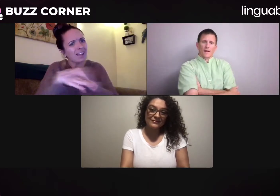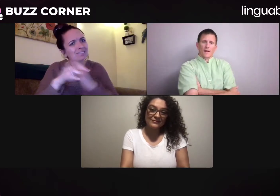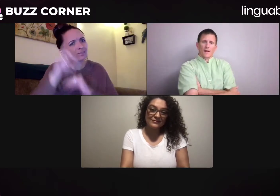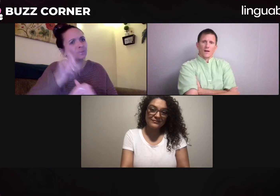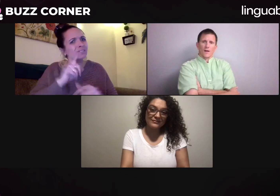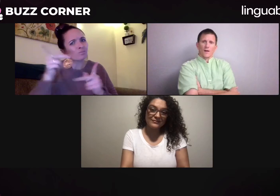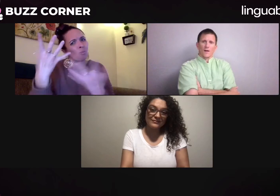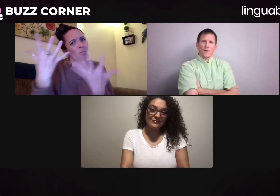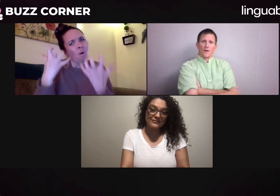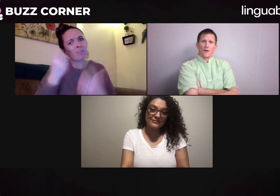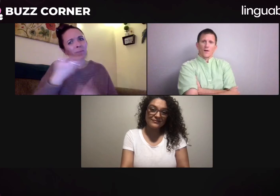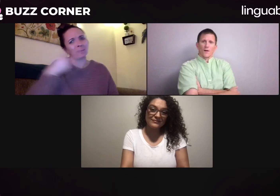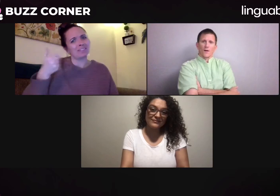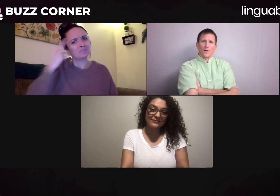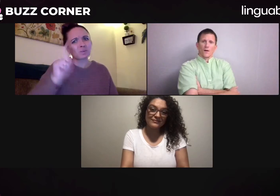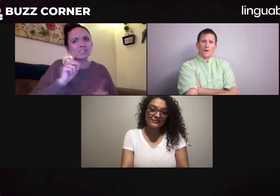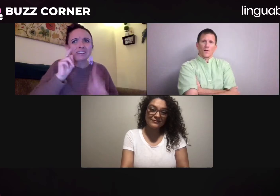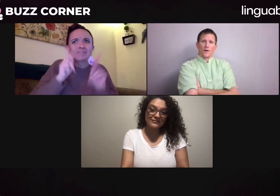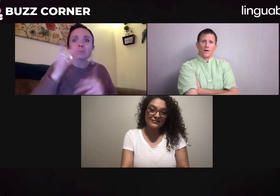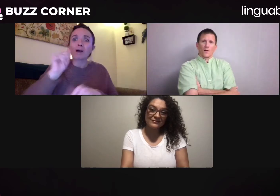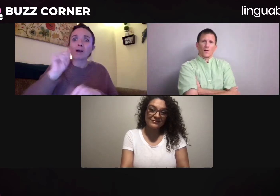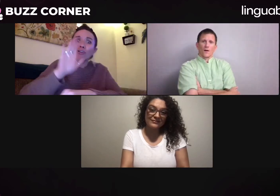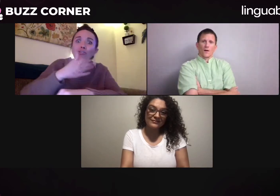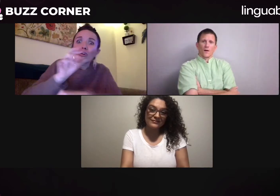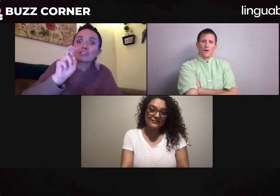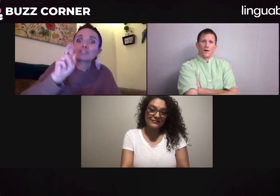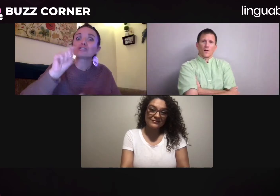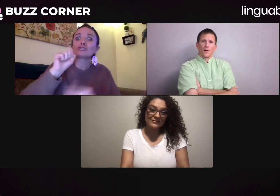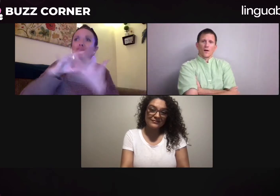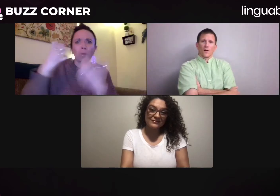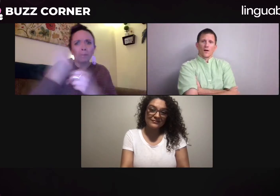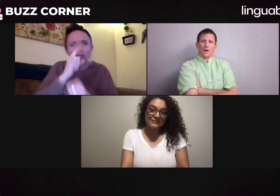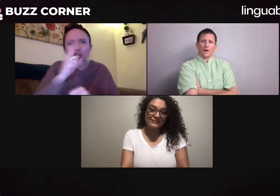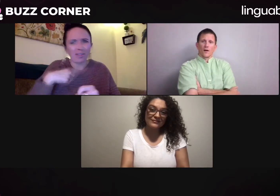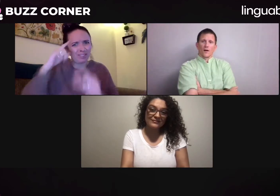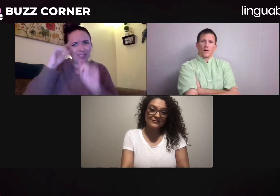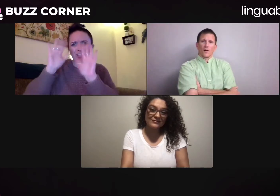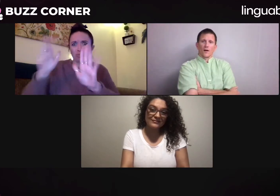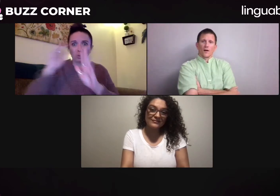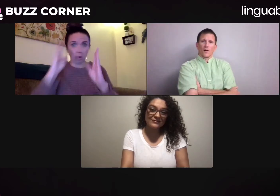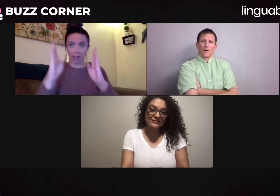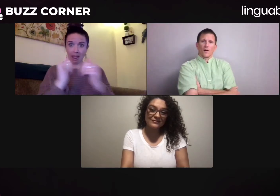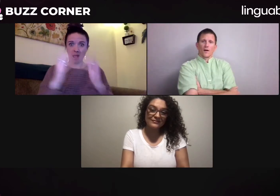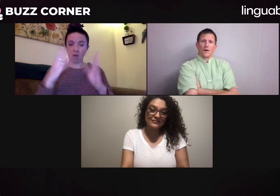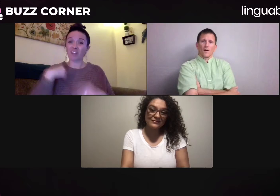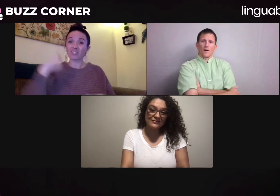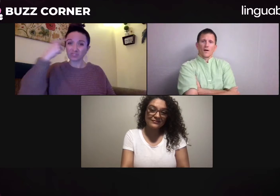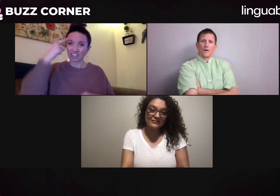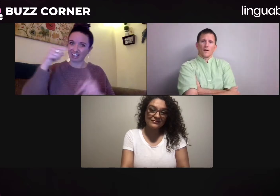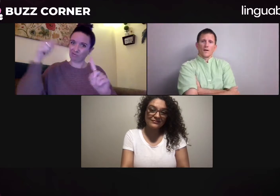And talking to those folks about providing access for the deaf people according to what works best for the Deaf people